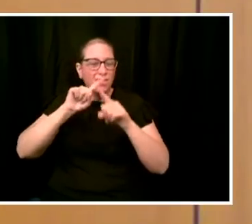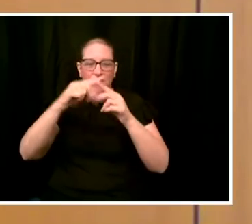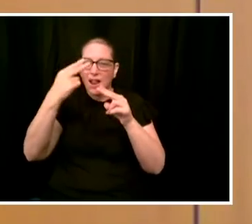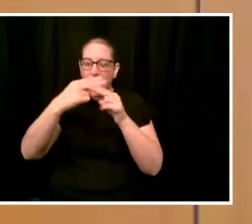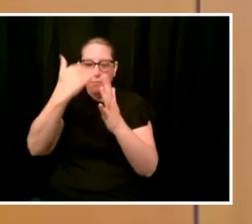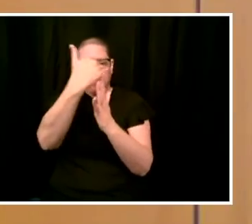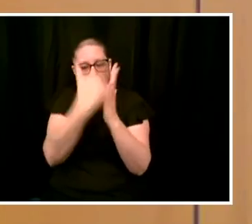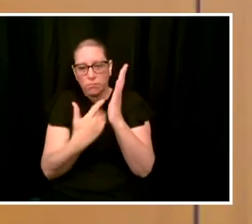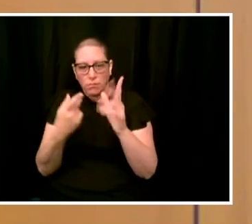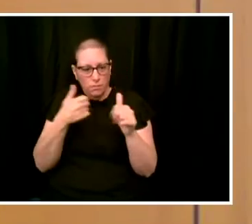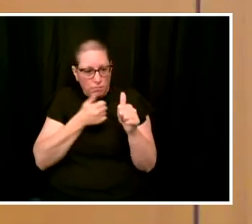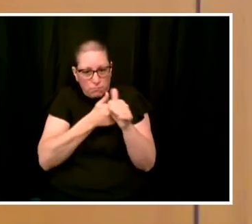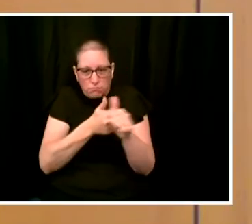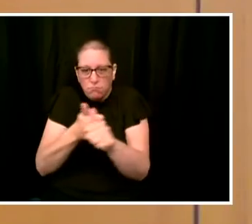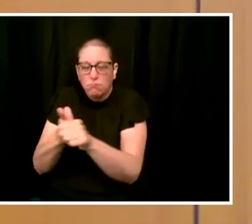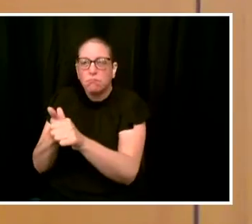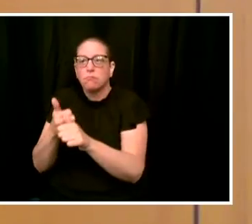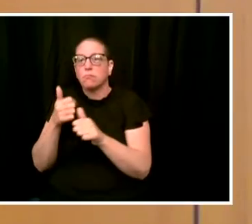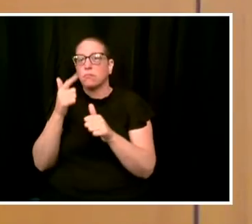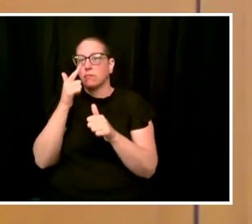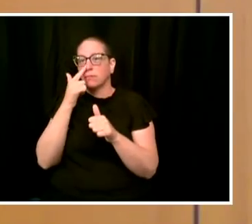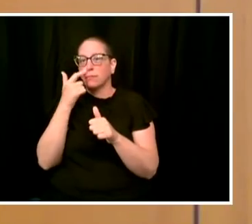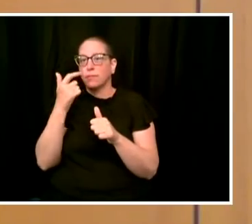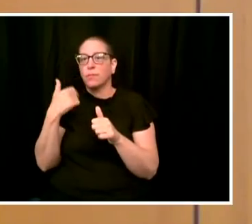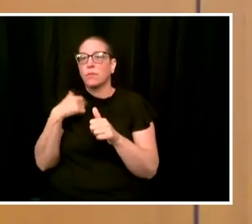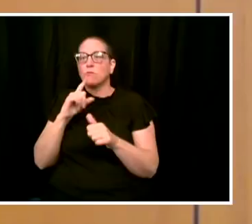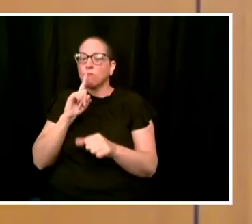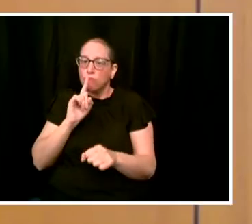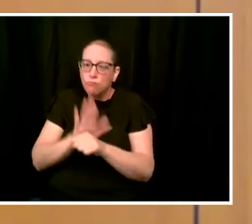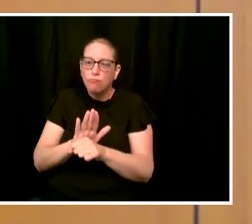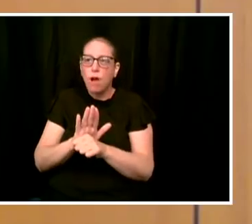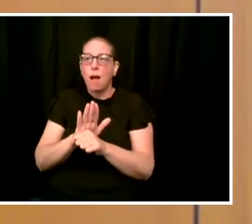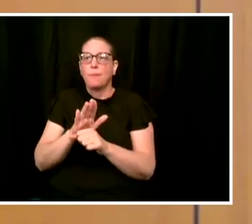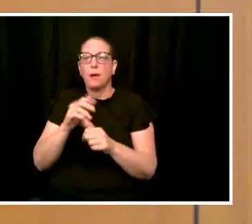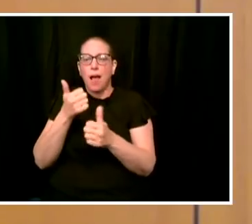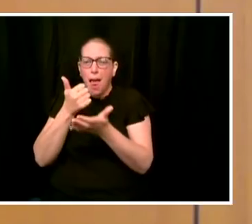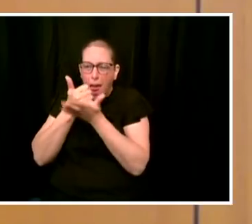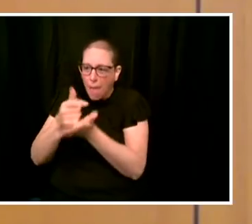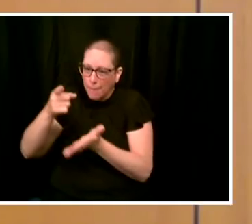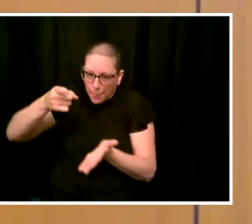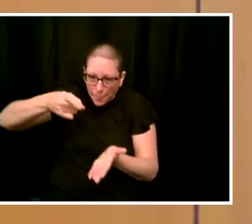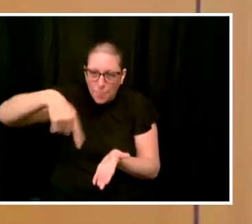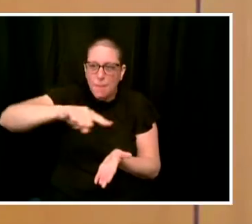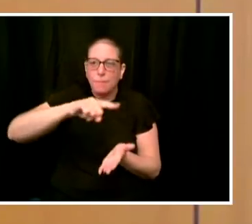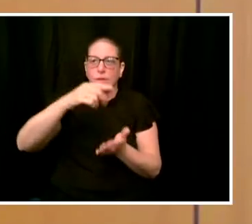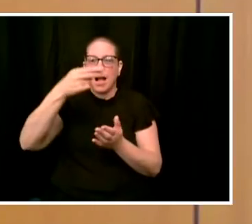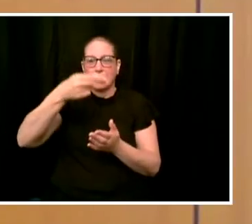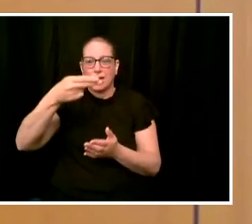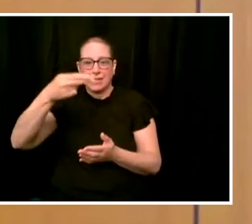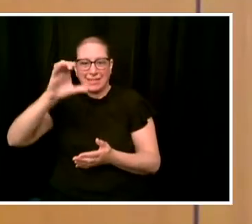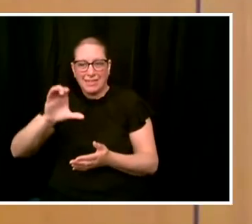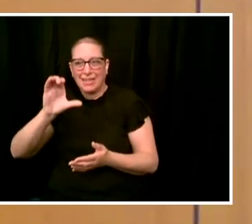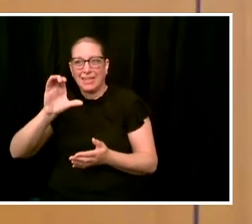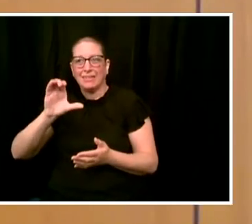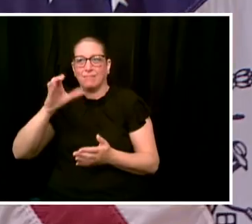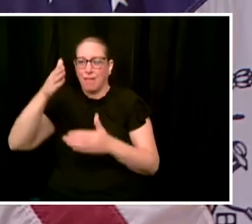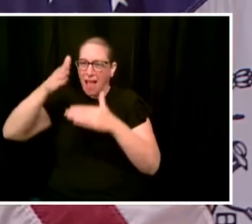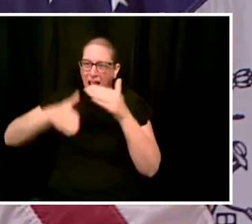MEALSES, AND WE ARE COMMITTED TO BRINGING THIS TRACES TO